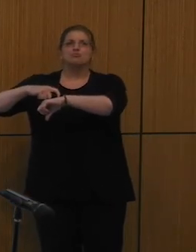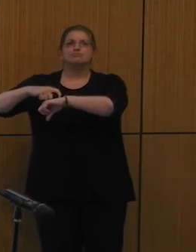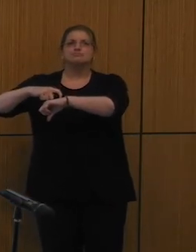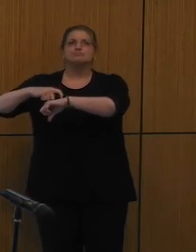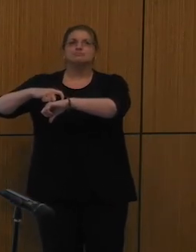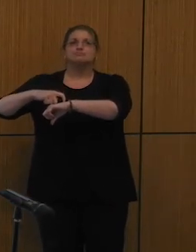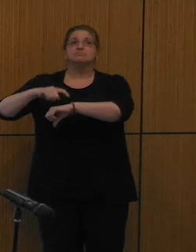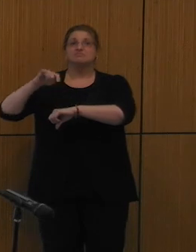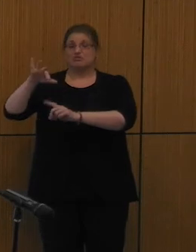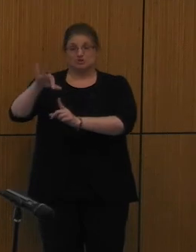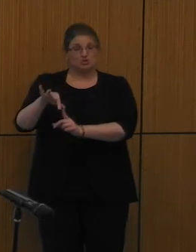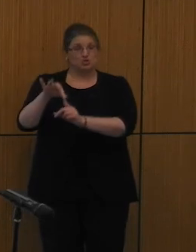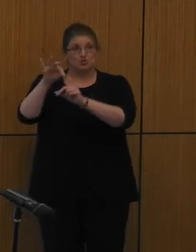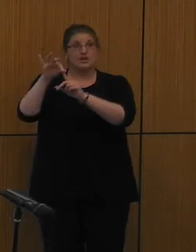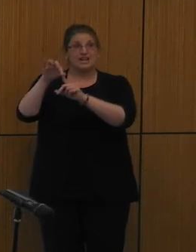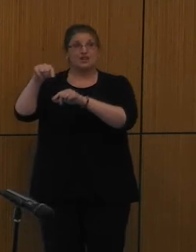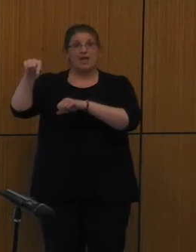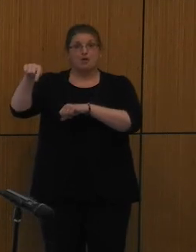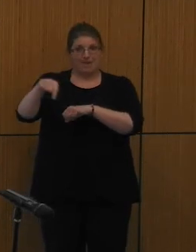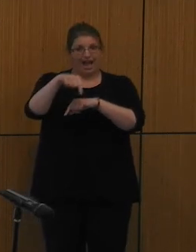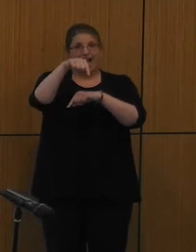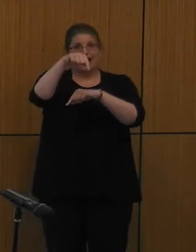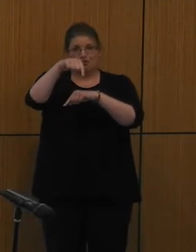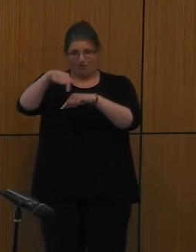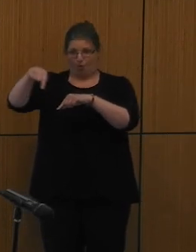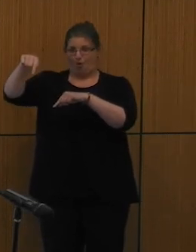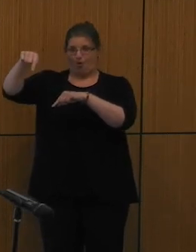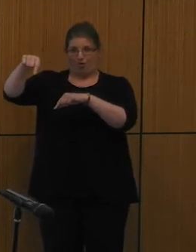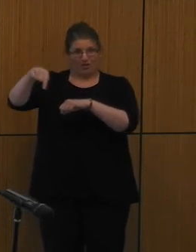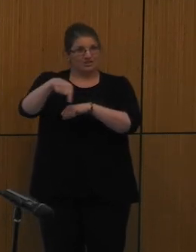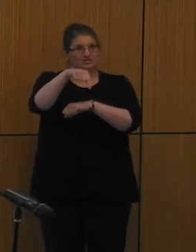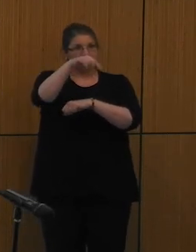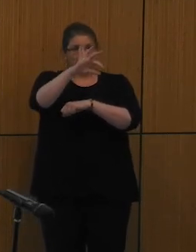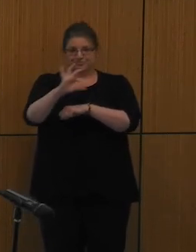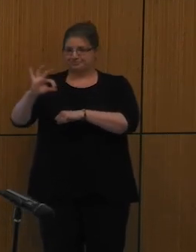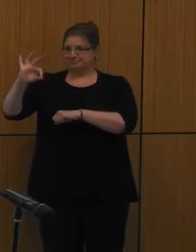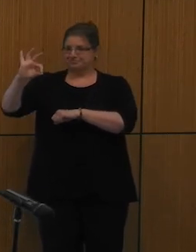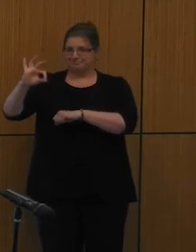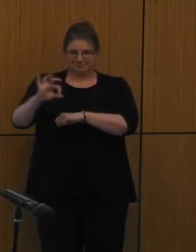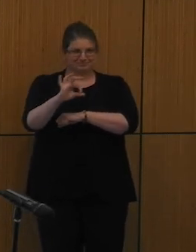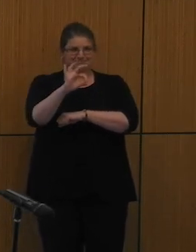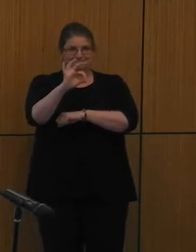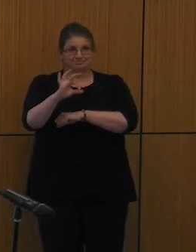It's like a pendulum. It's oscillating back and forth before it uses up its ingredients.